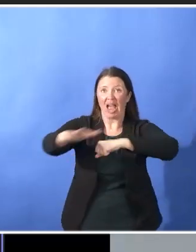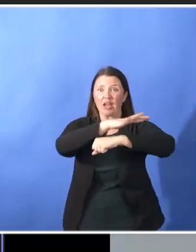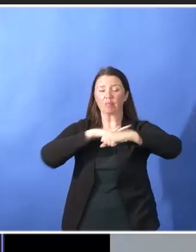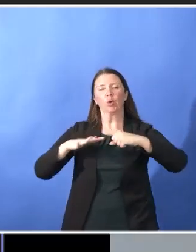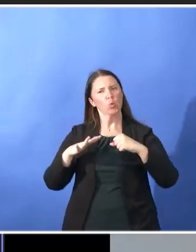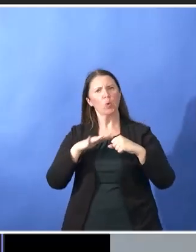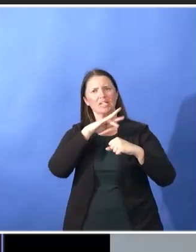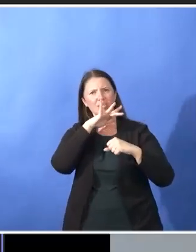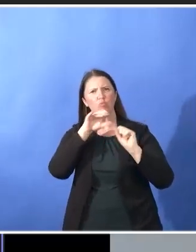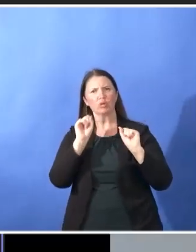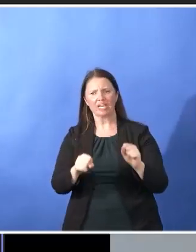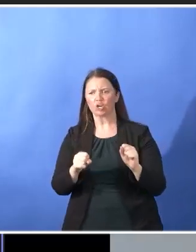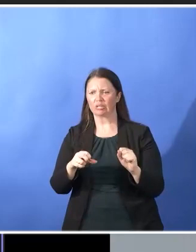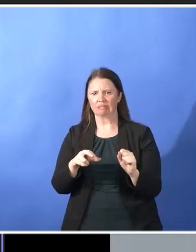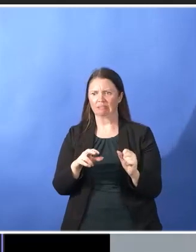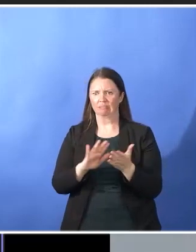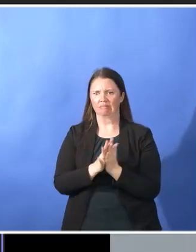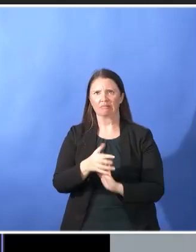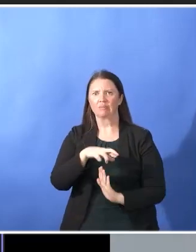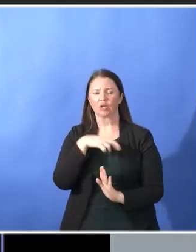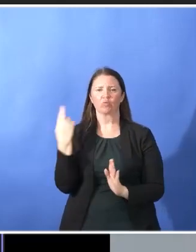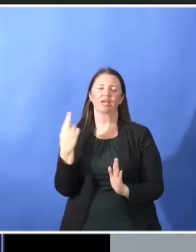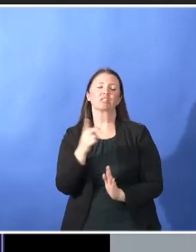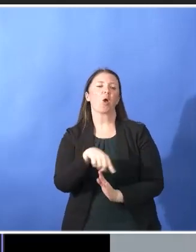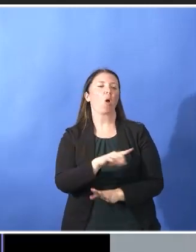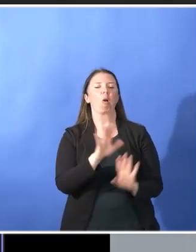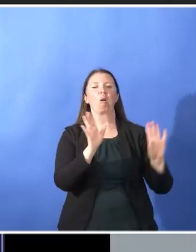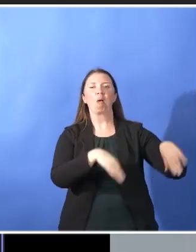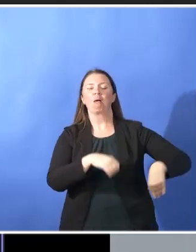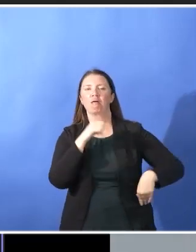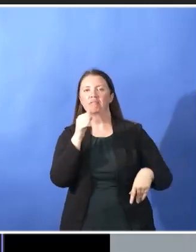ESCALATING TO A HAZARD THAT MAKES INVESTORS THINK TWICE AND